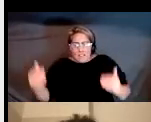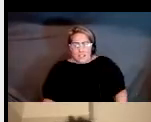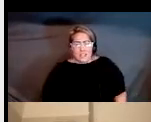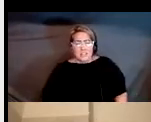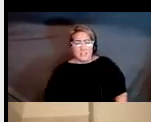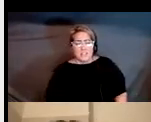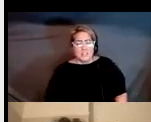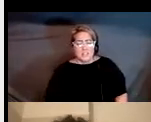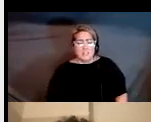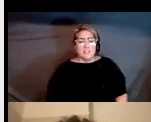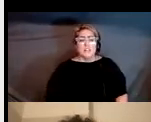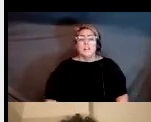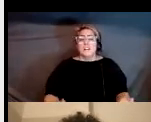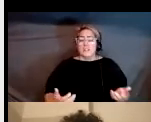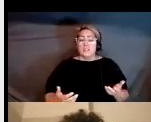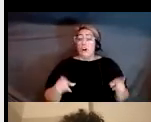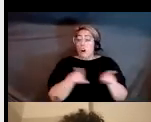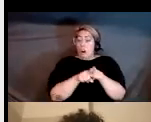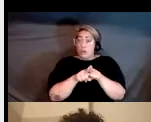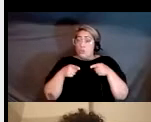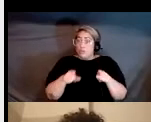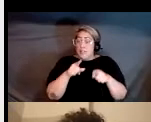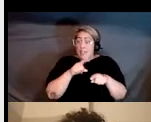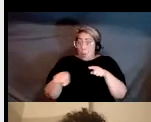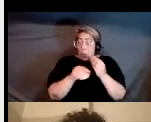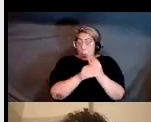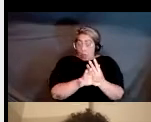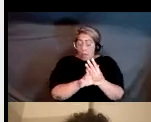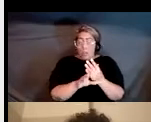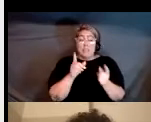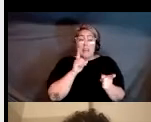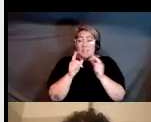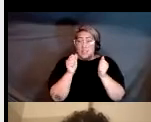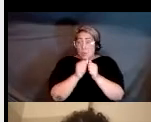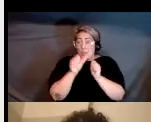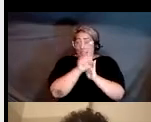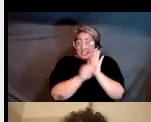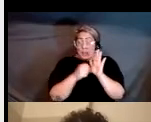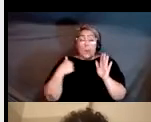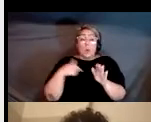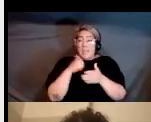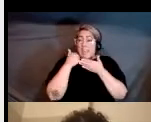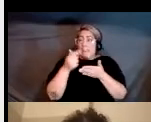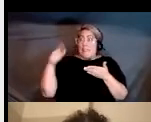on these calls and conversations we have with the state we did help them craft some guidelines. We got